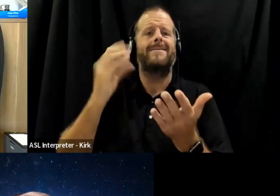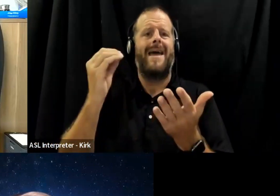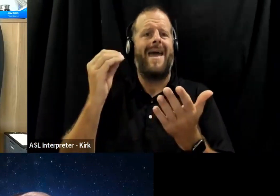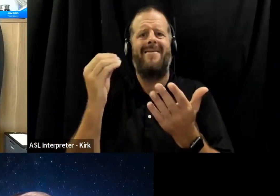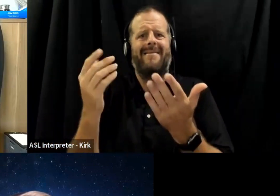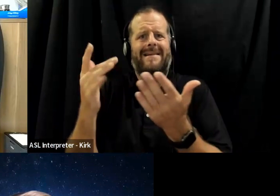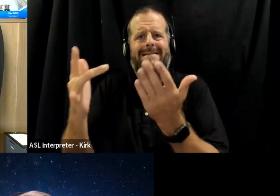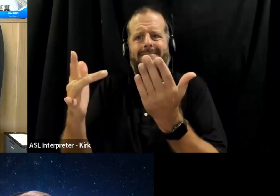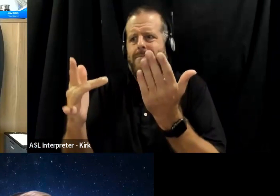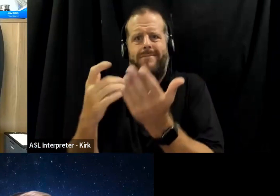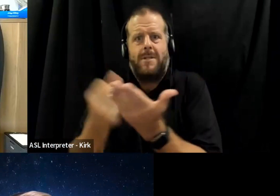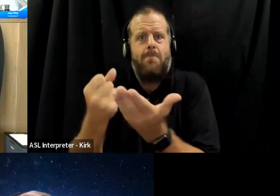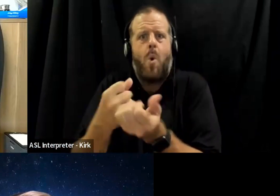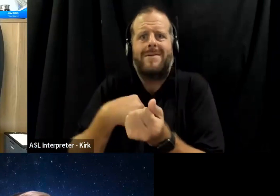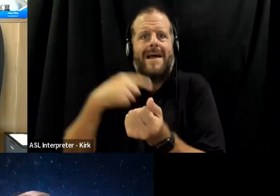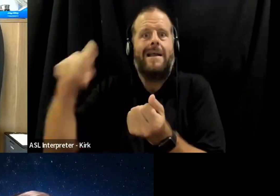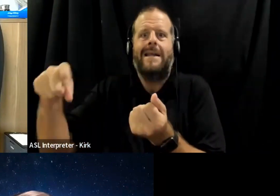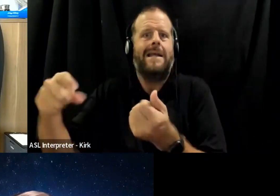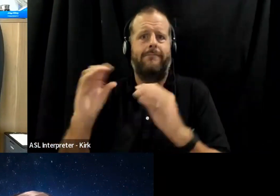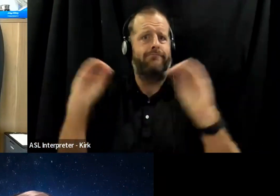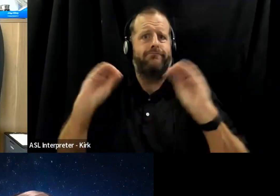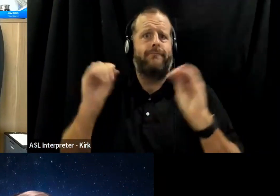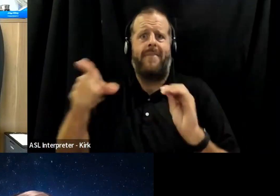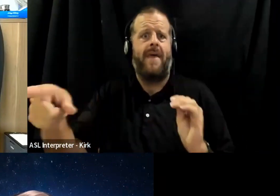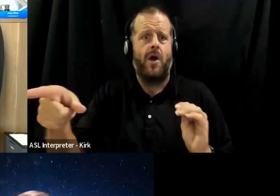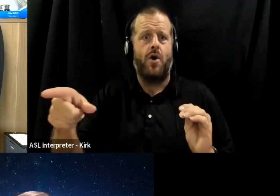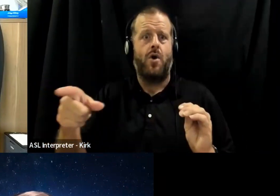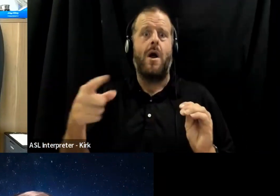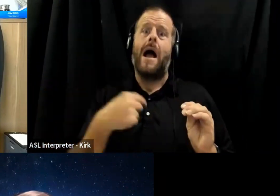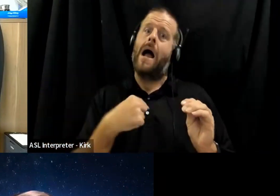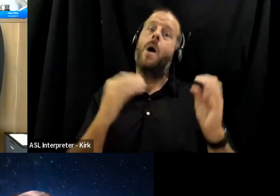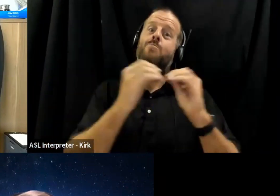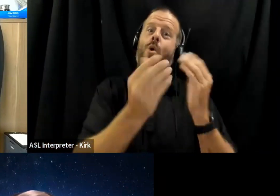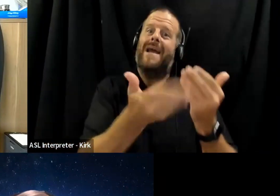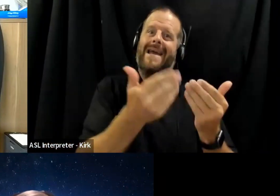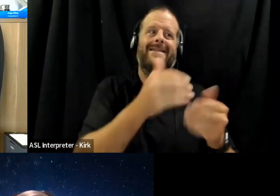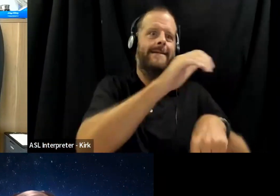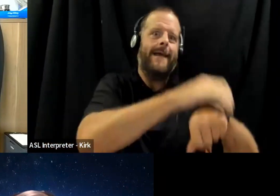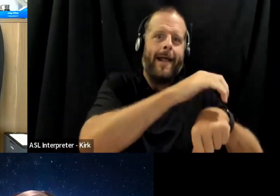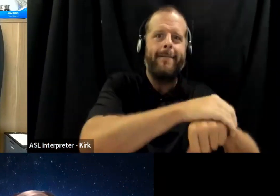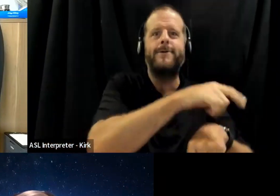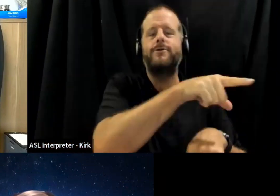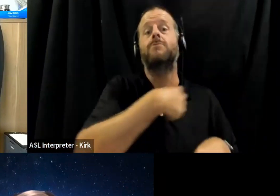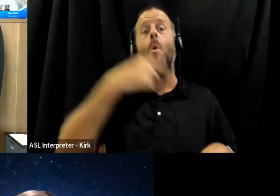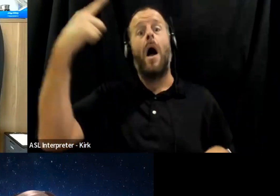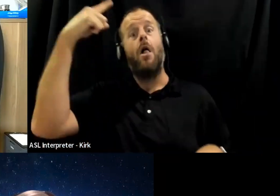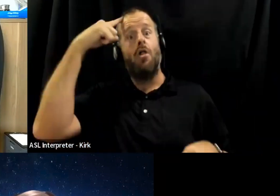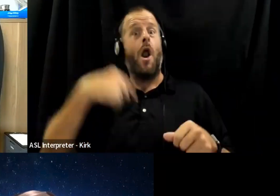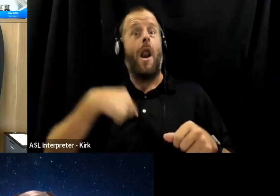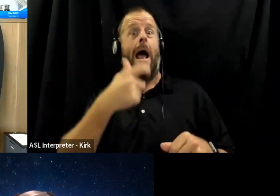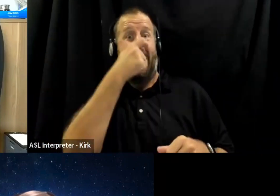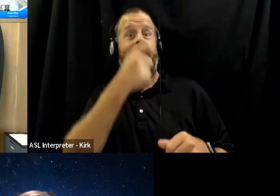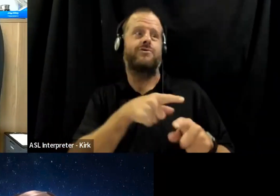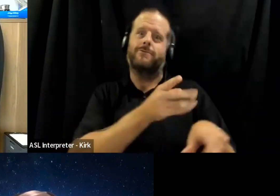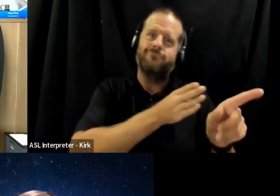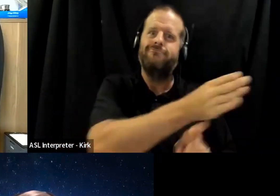And so because I had an easier time in things like English, I thought that those were the fields I was interested in and that those were easy for me.